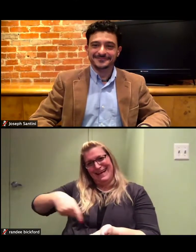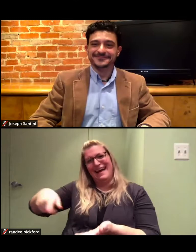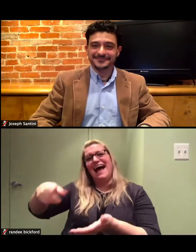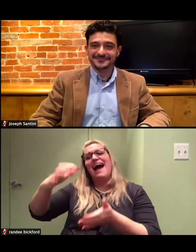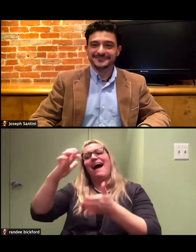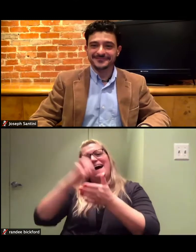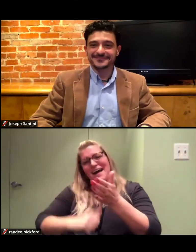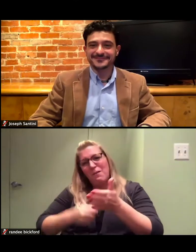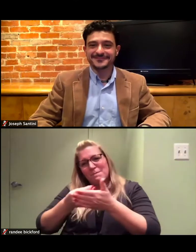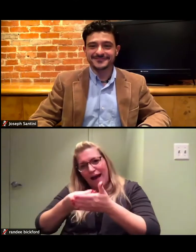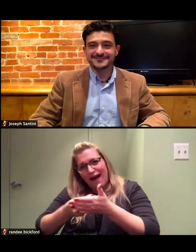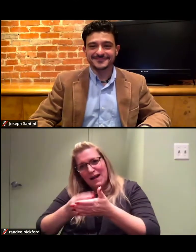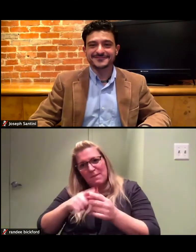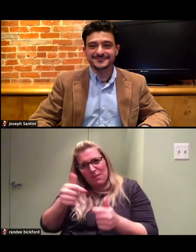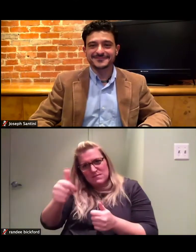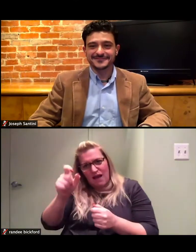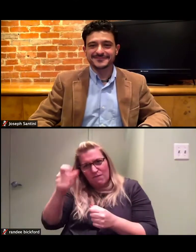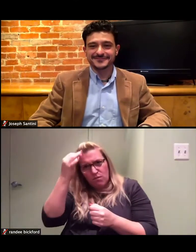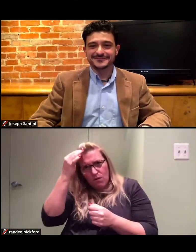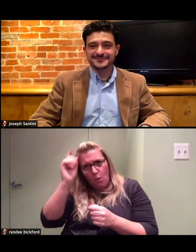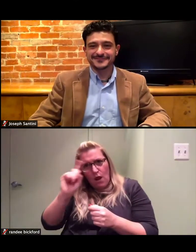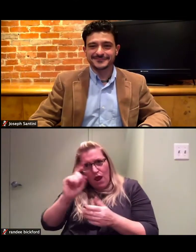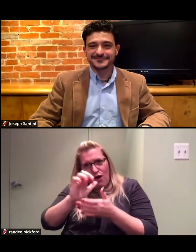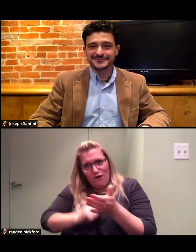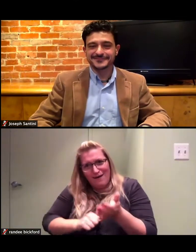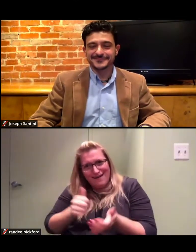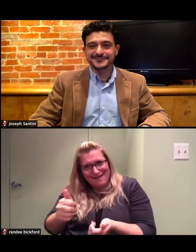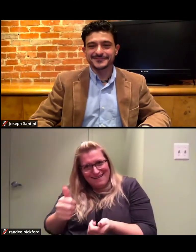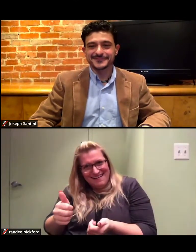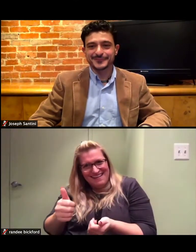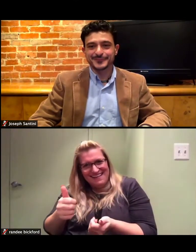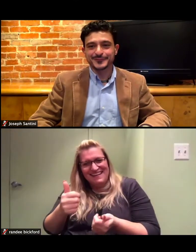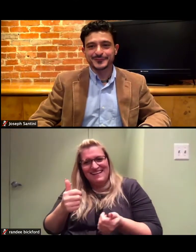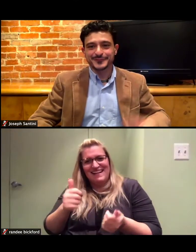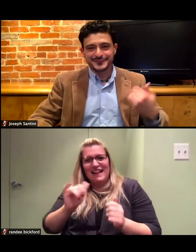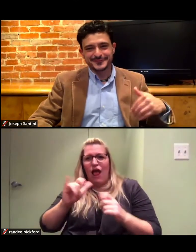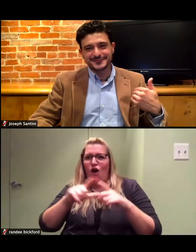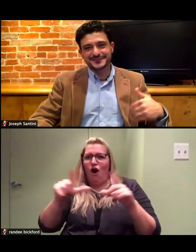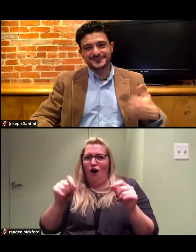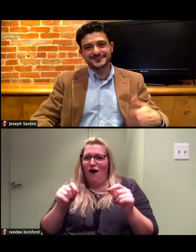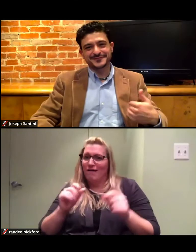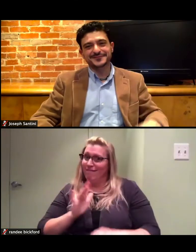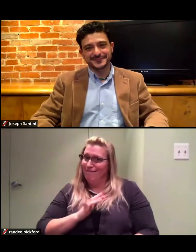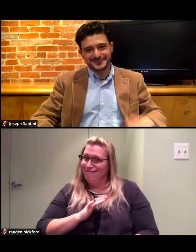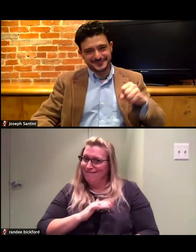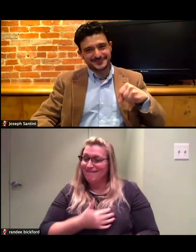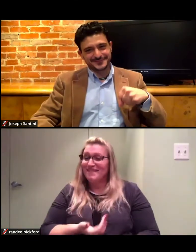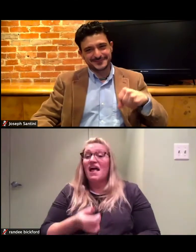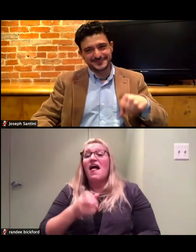So, in some classes we also use basically a debit card or ATM card and how it works.